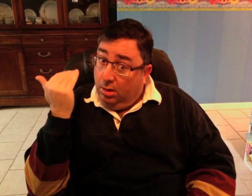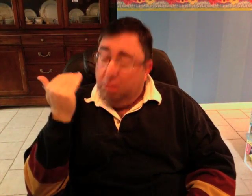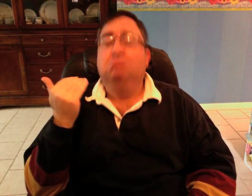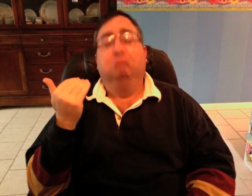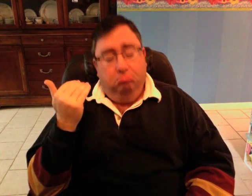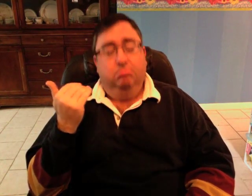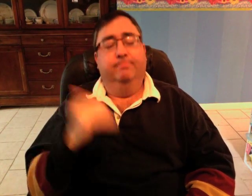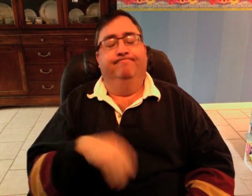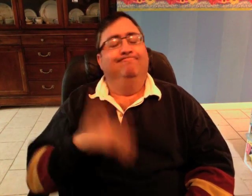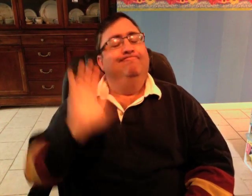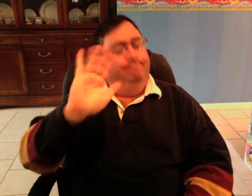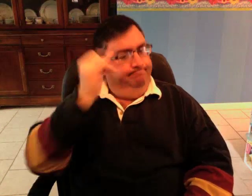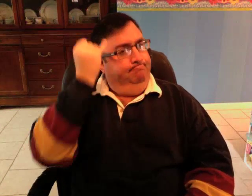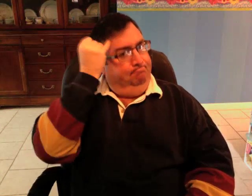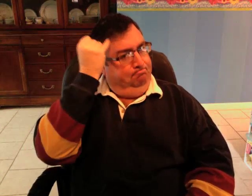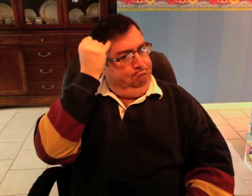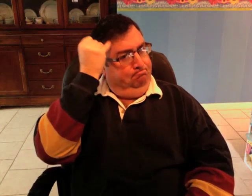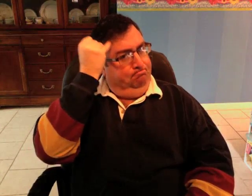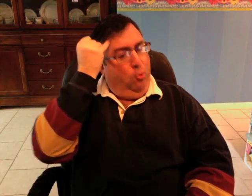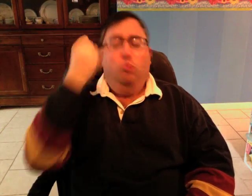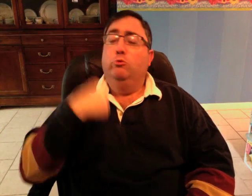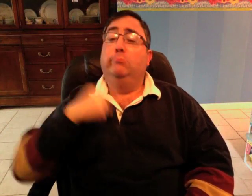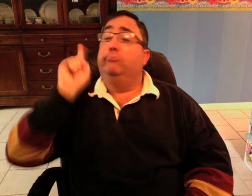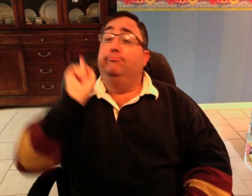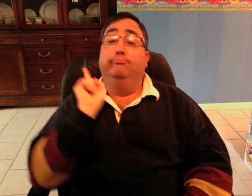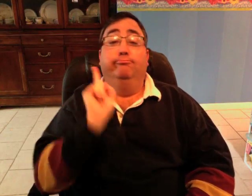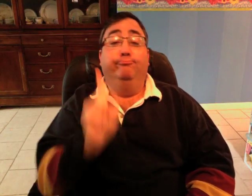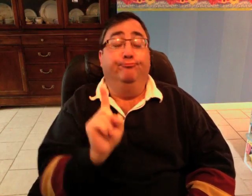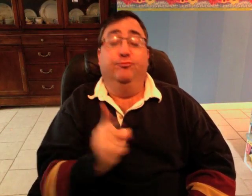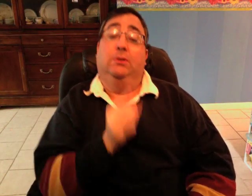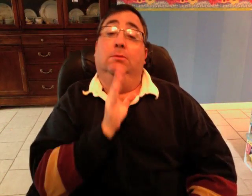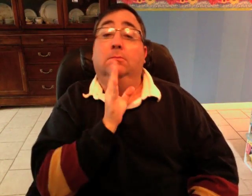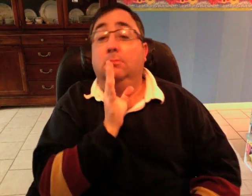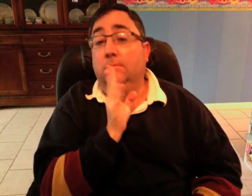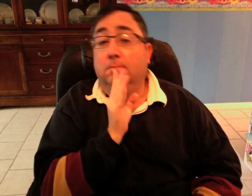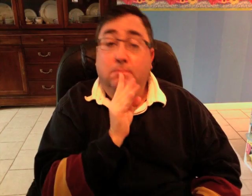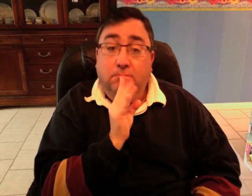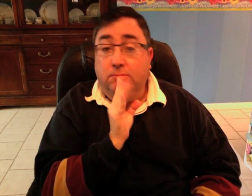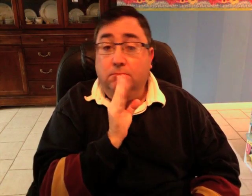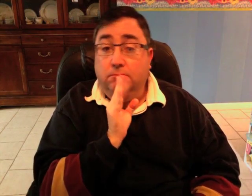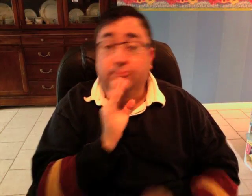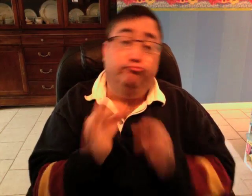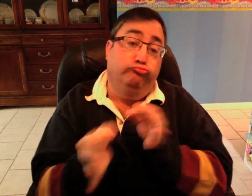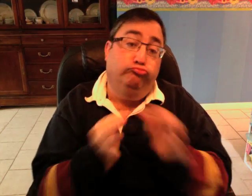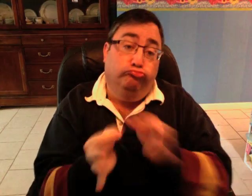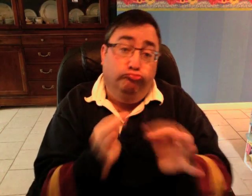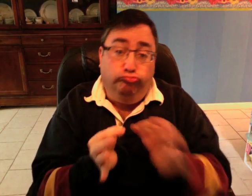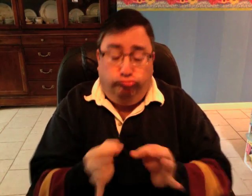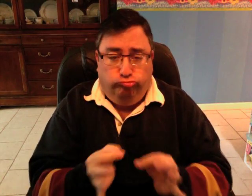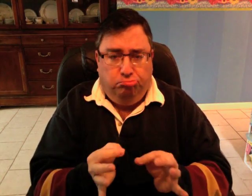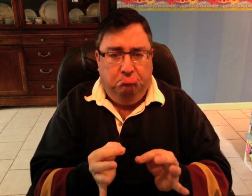Suppose I were to approach them and verbally speak what I wanted.